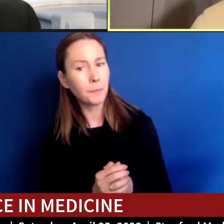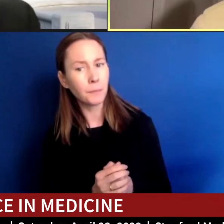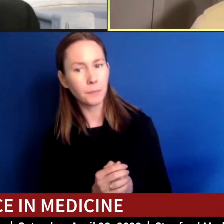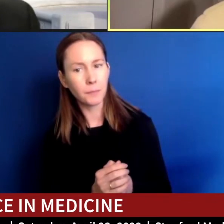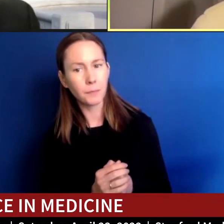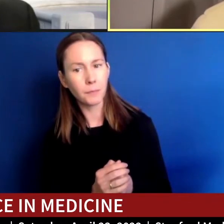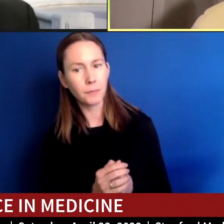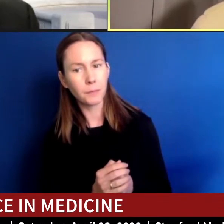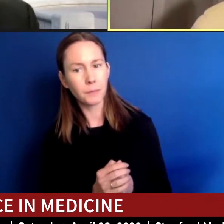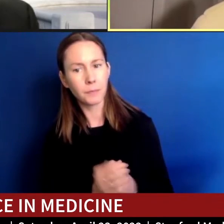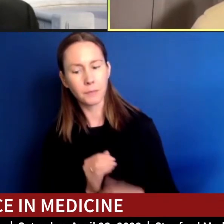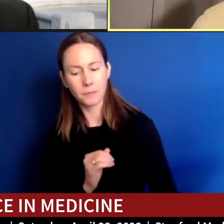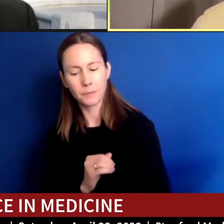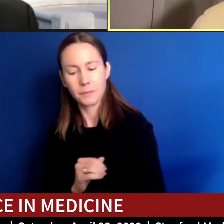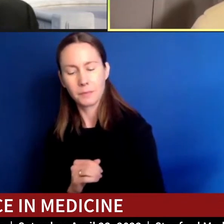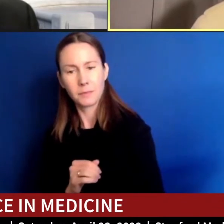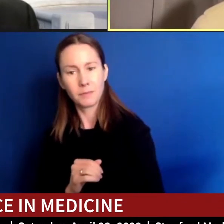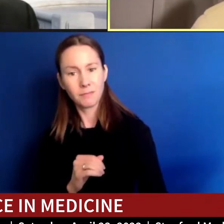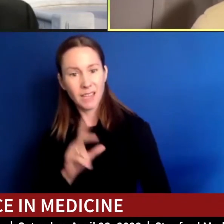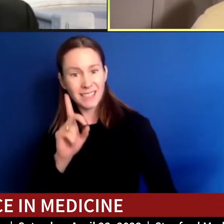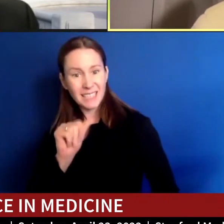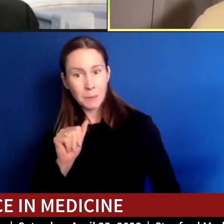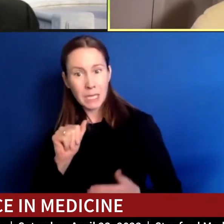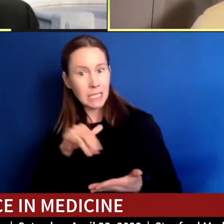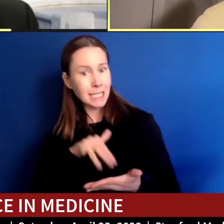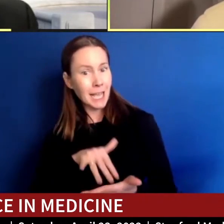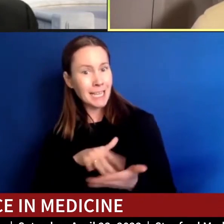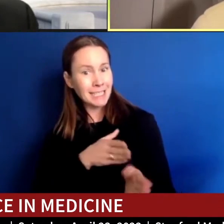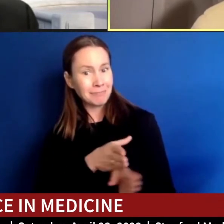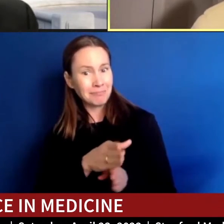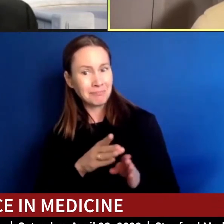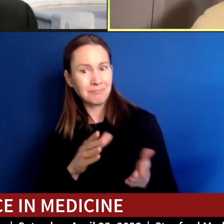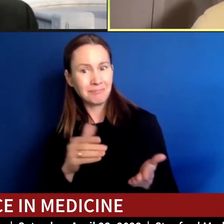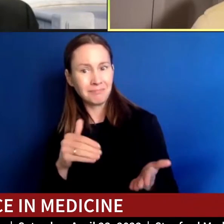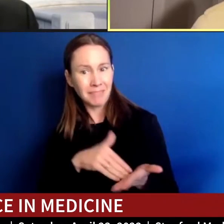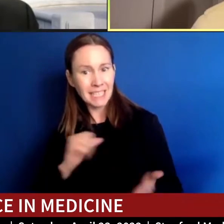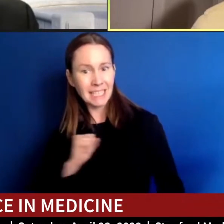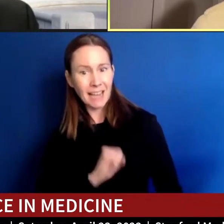disability studies at Stanford. There were students who really had to fight